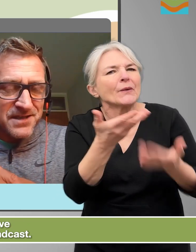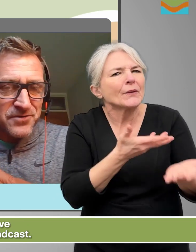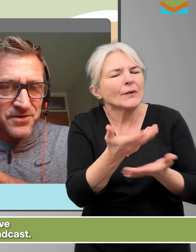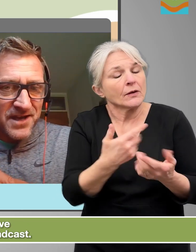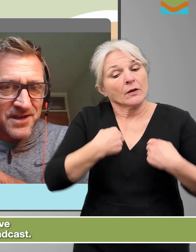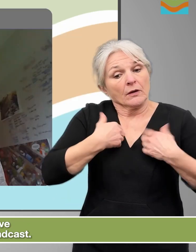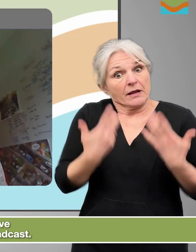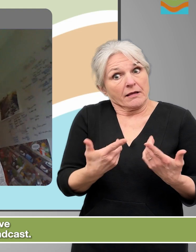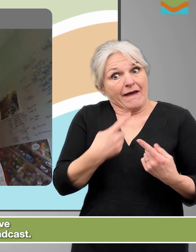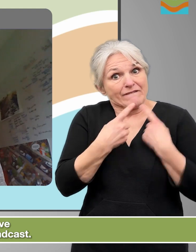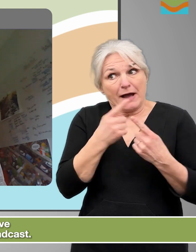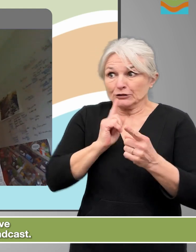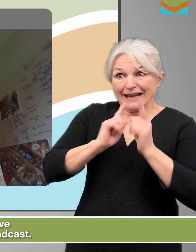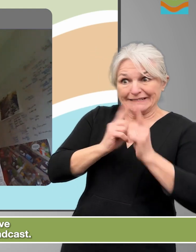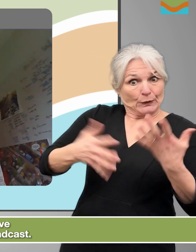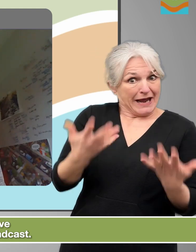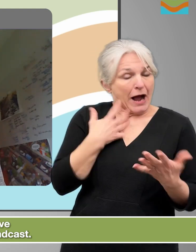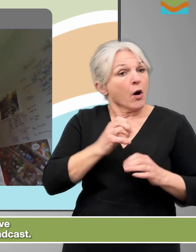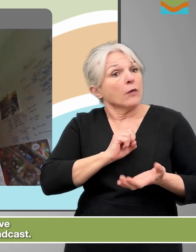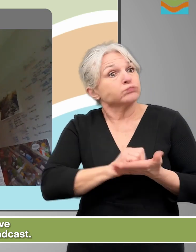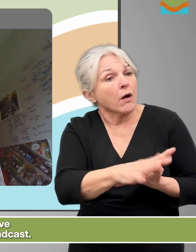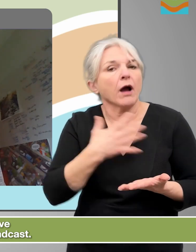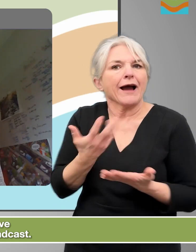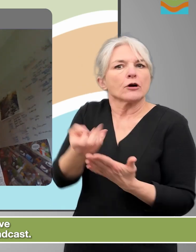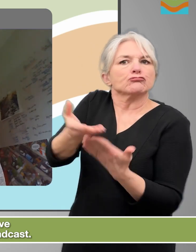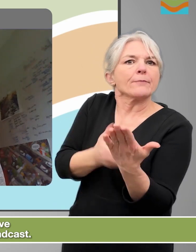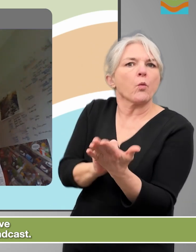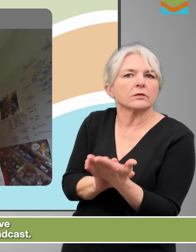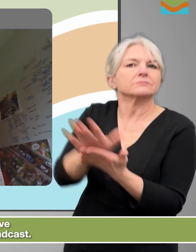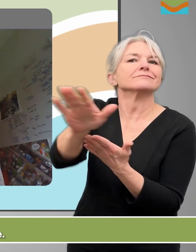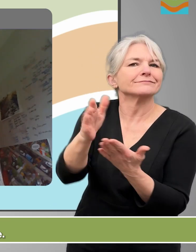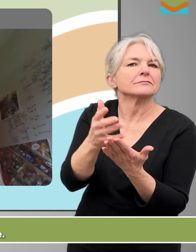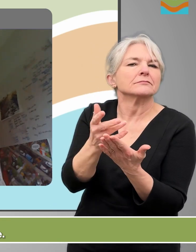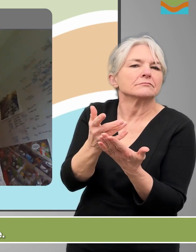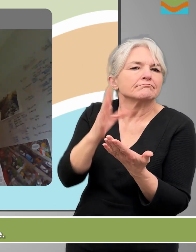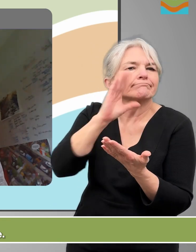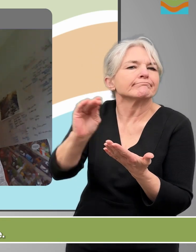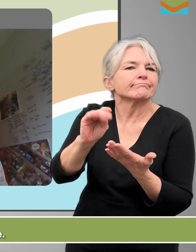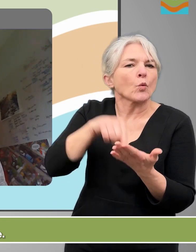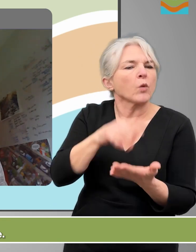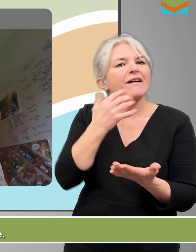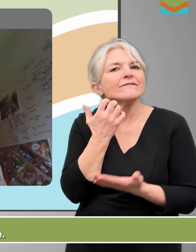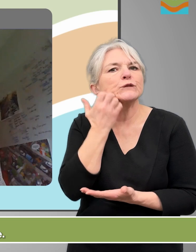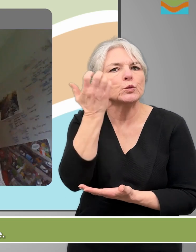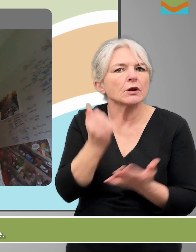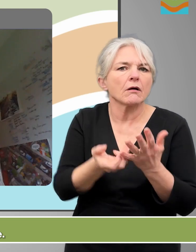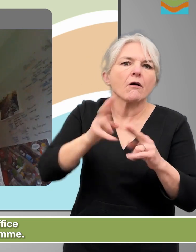goes on, air should be have published by the time we broadcast. This was called the Future of the Subsurface.